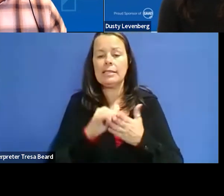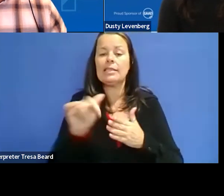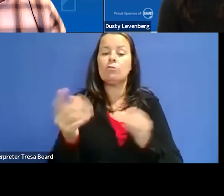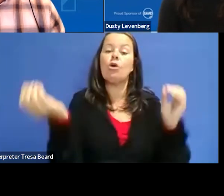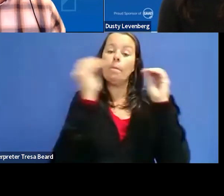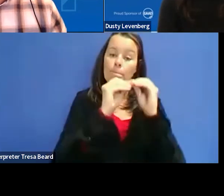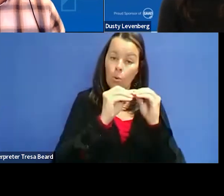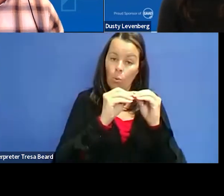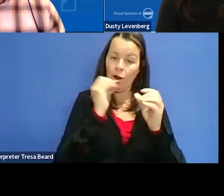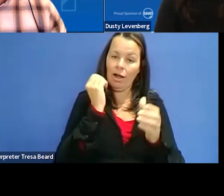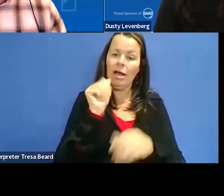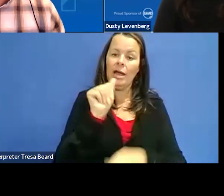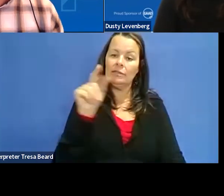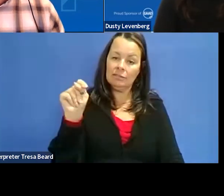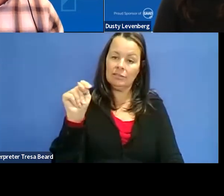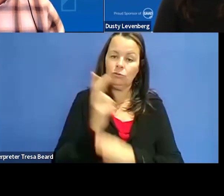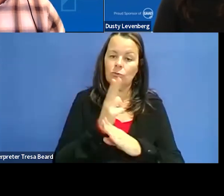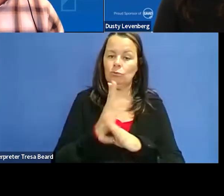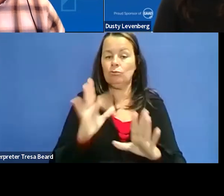more assistive technology users of one kind versus the other.